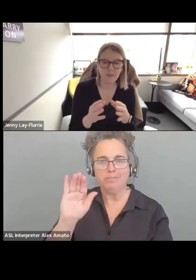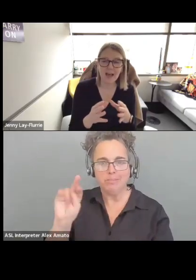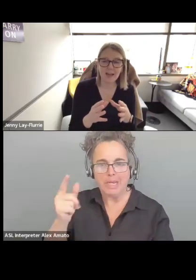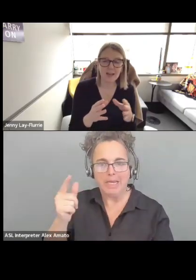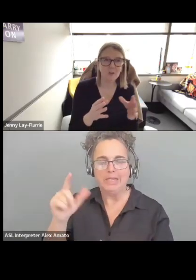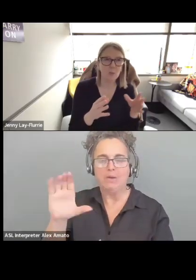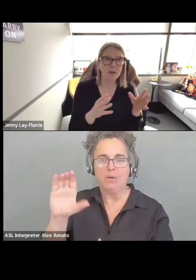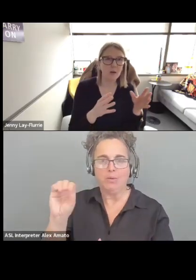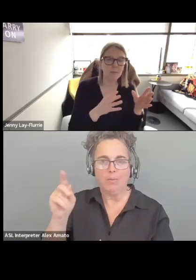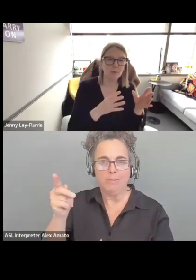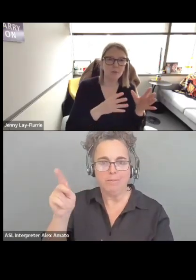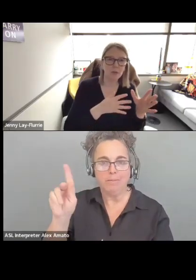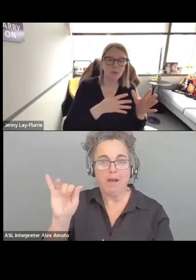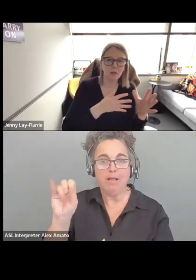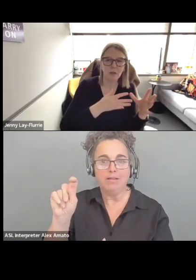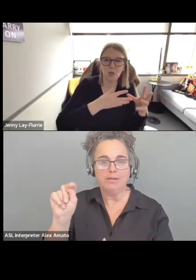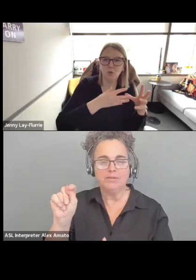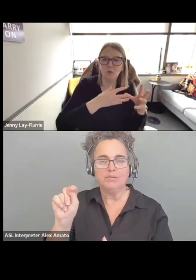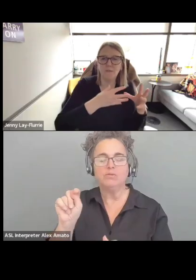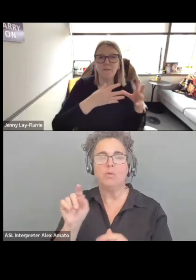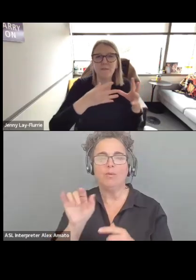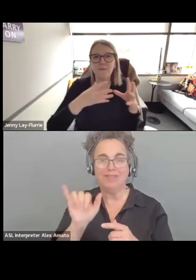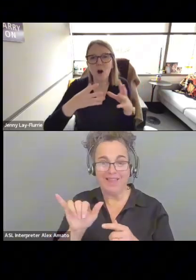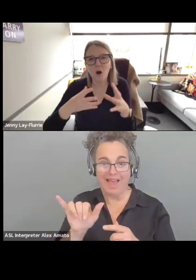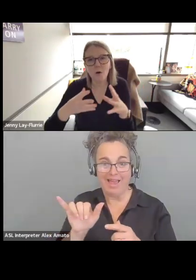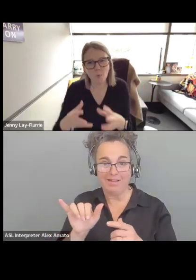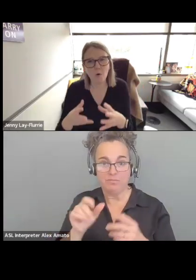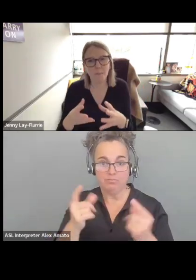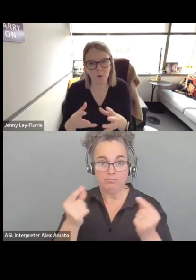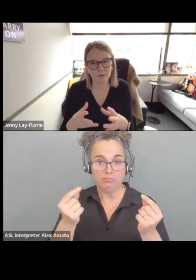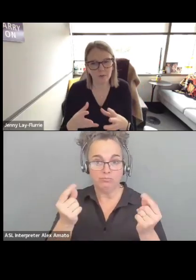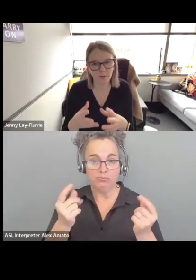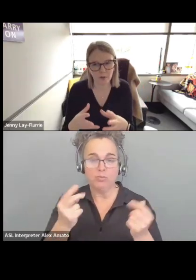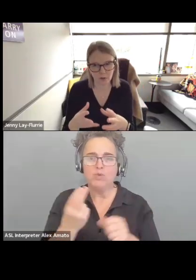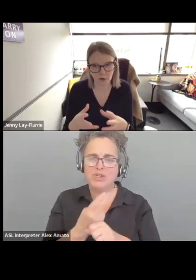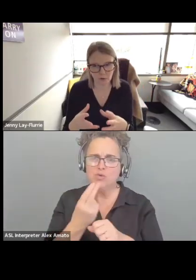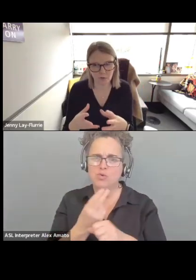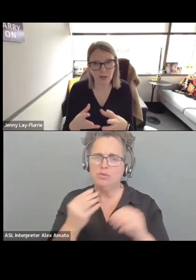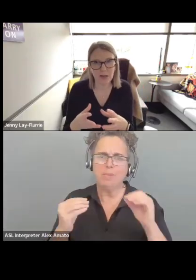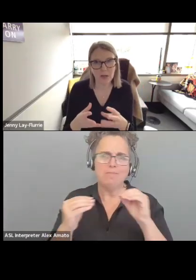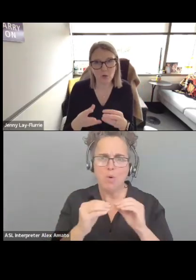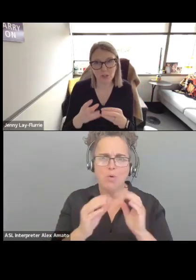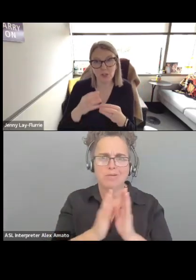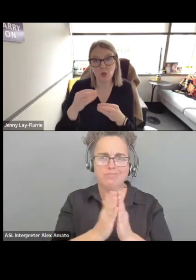That is where you're able to use far more books on the shelf in order